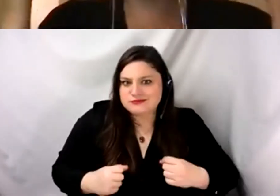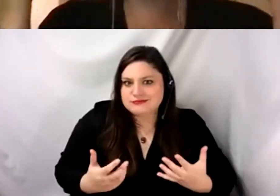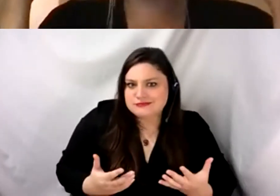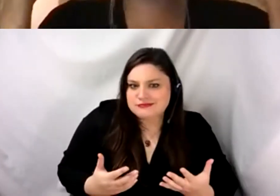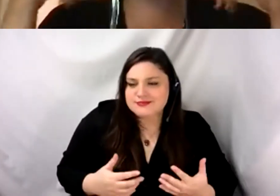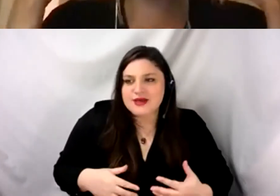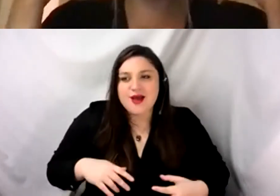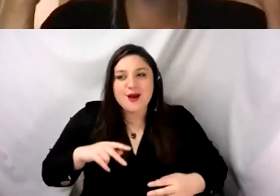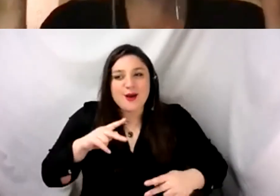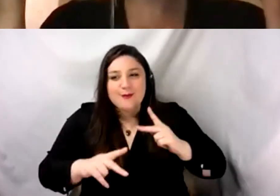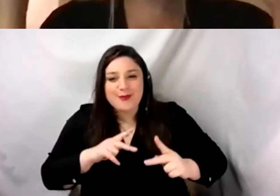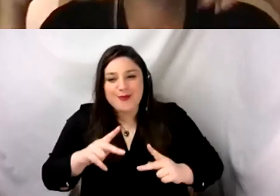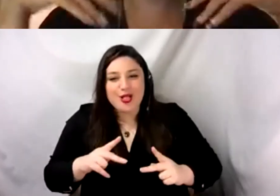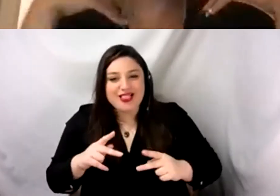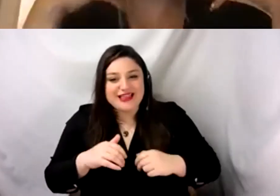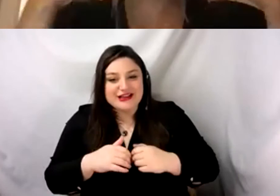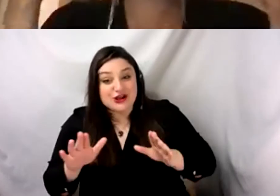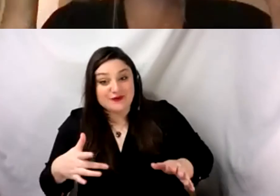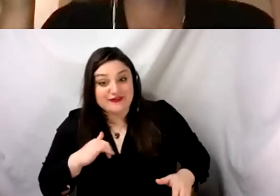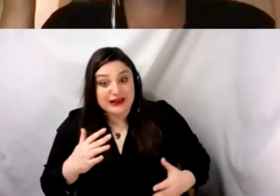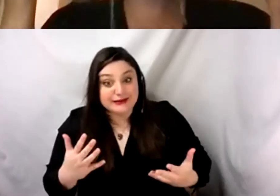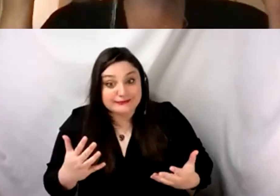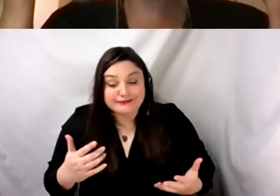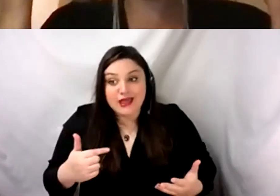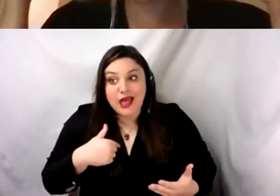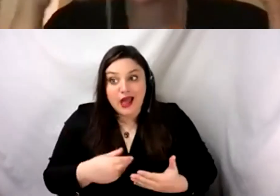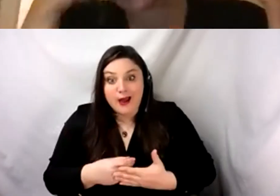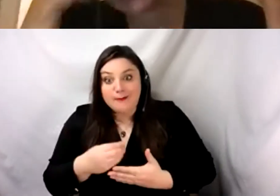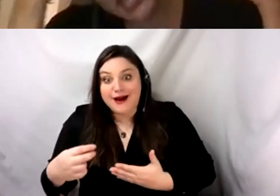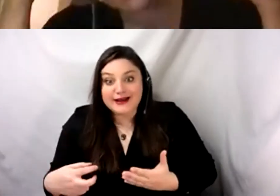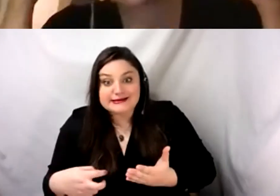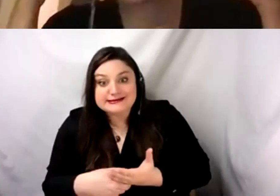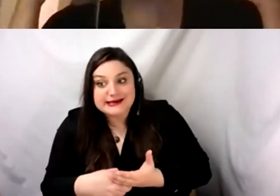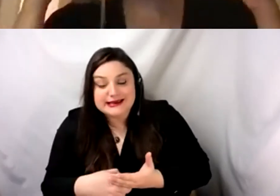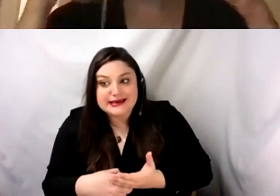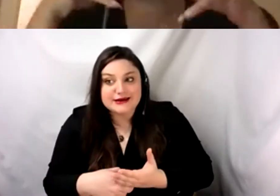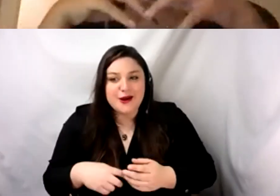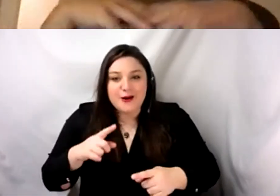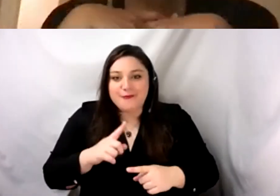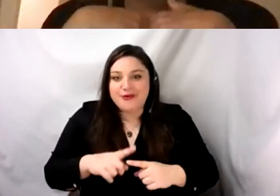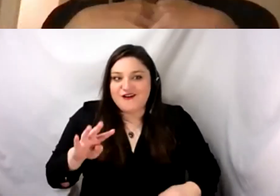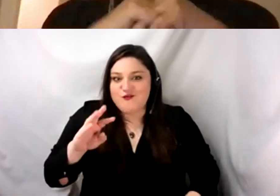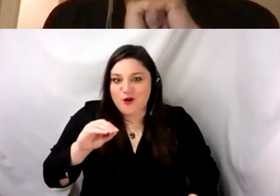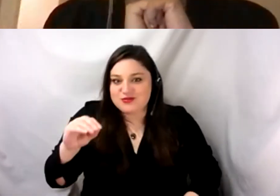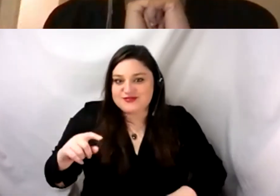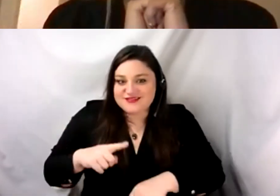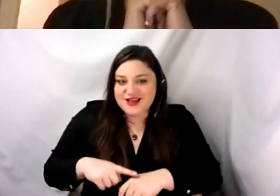and 40% of the time the event is being canceled. More to do with uncertainty.